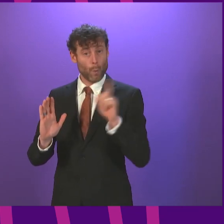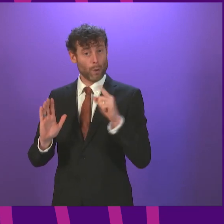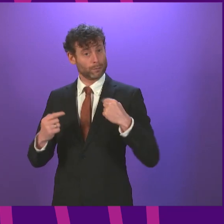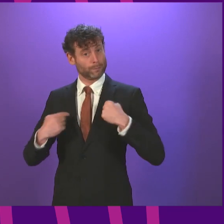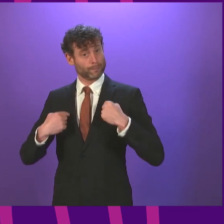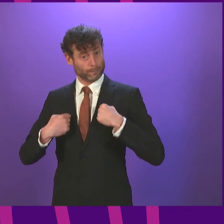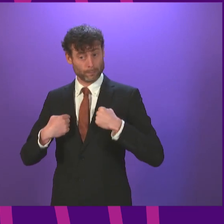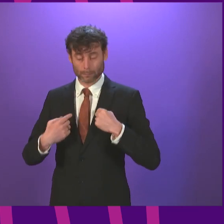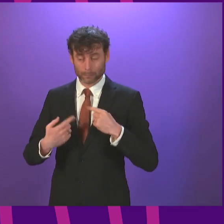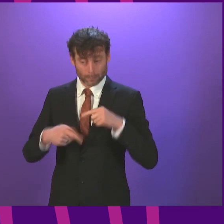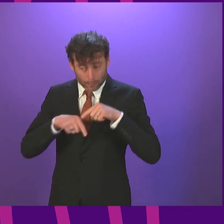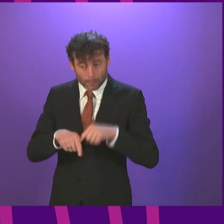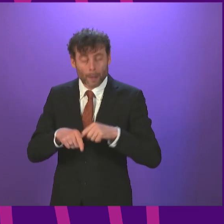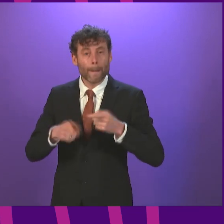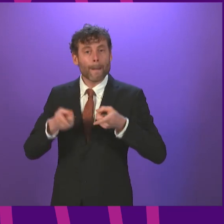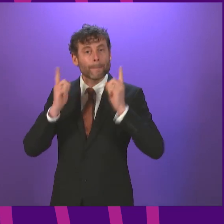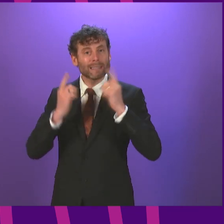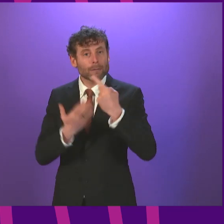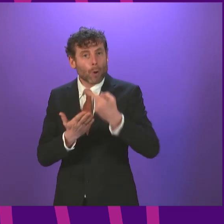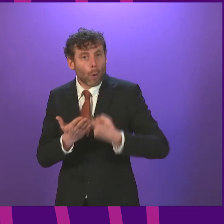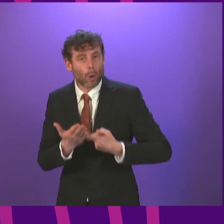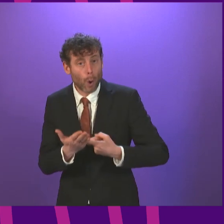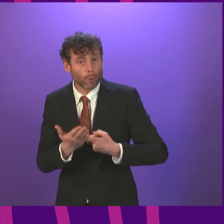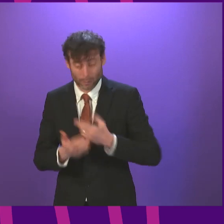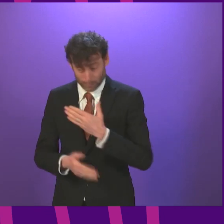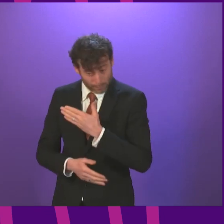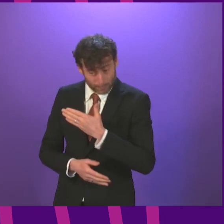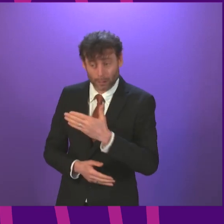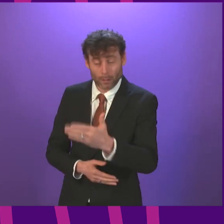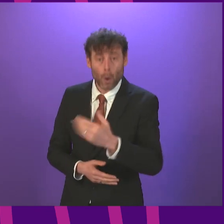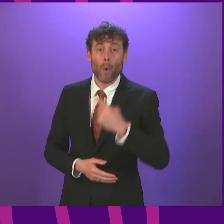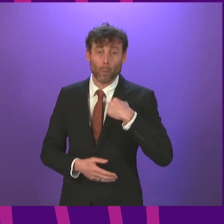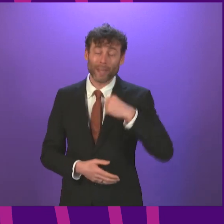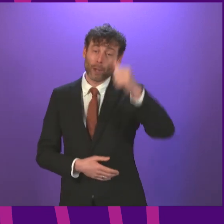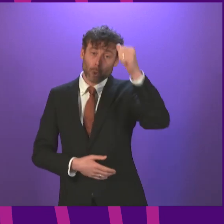well into December and notwithstanding all of that, the Government should continue to